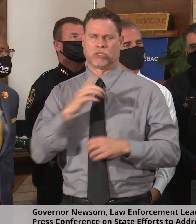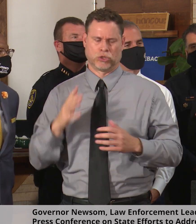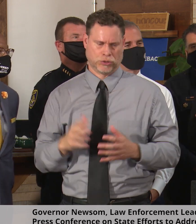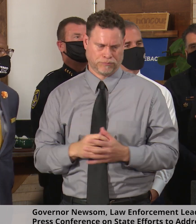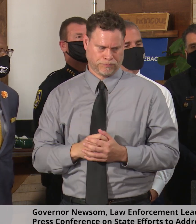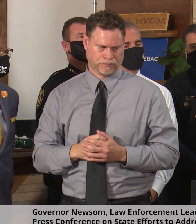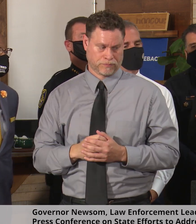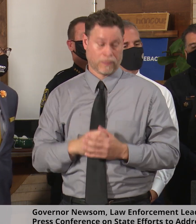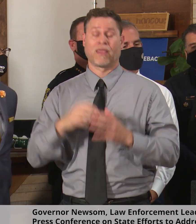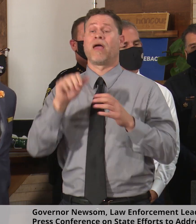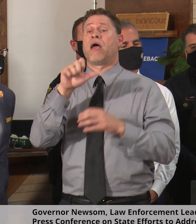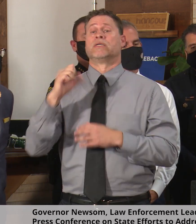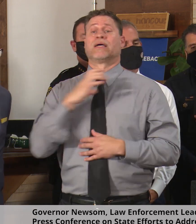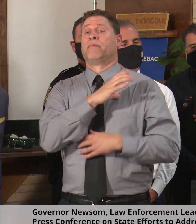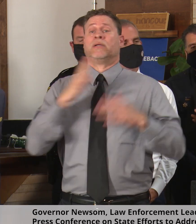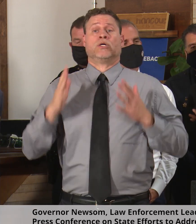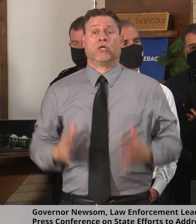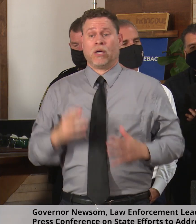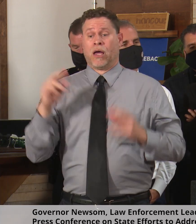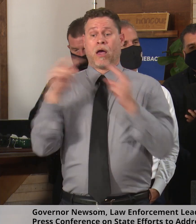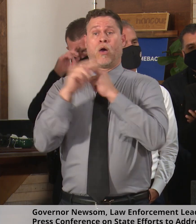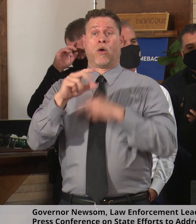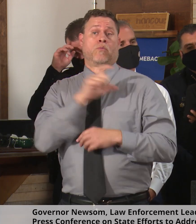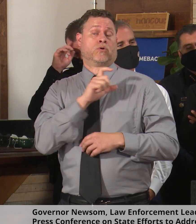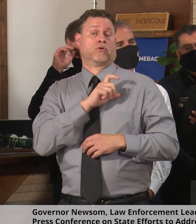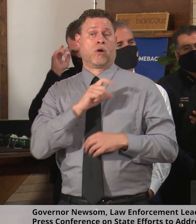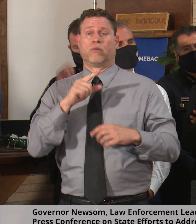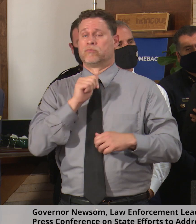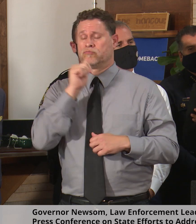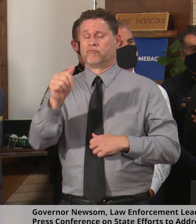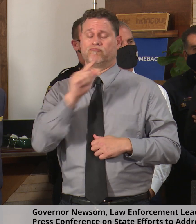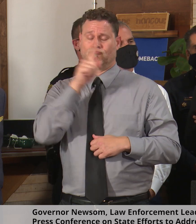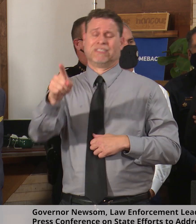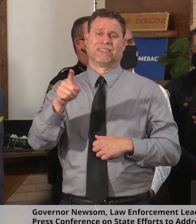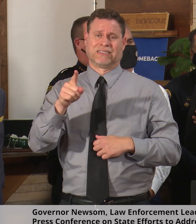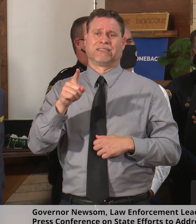So as the commissioner of highway patrol I'm extremely proud of the collaborative efforts